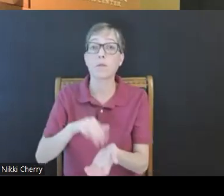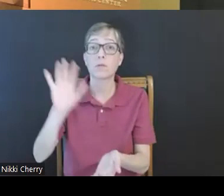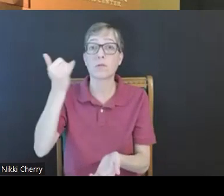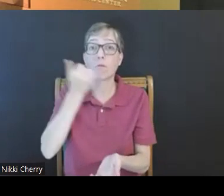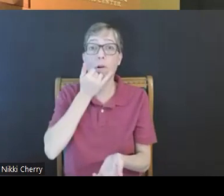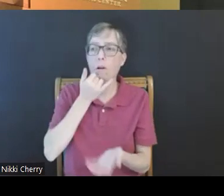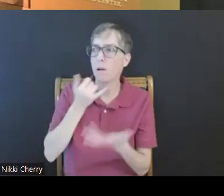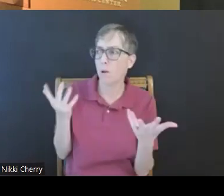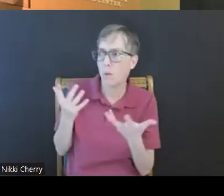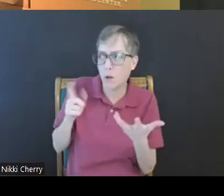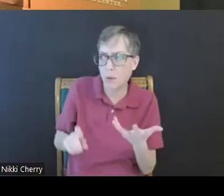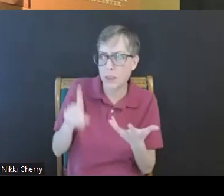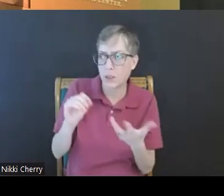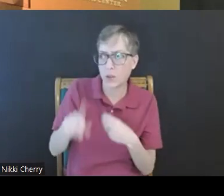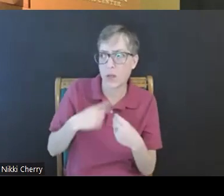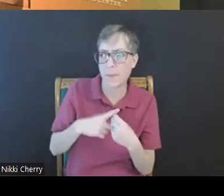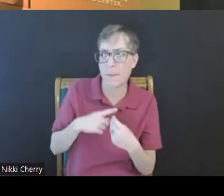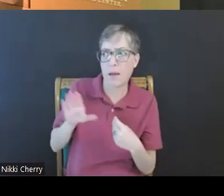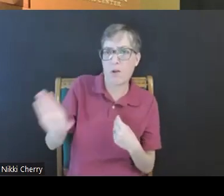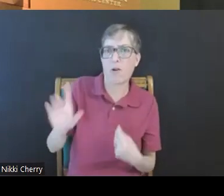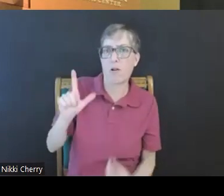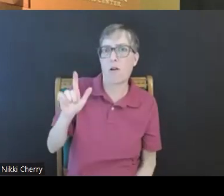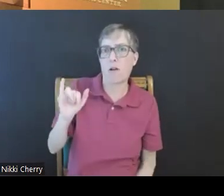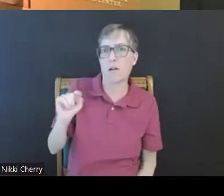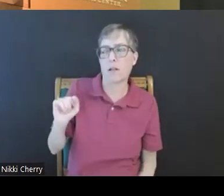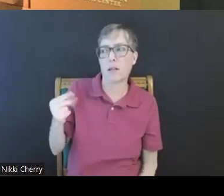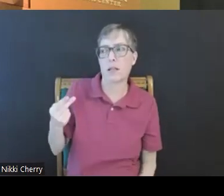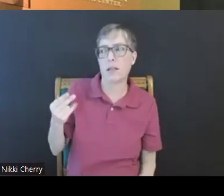thought wow this is really complicated there's a lot of things that could go wrong uh and I